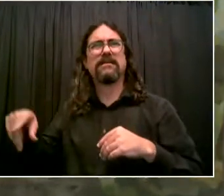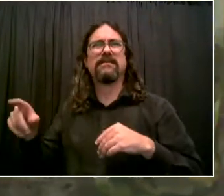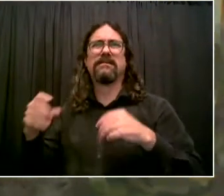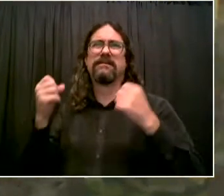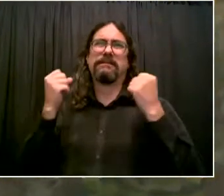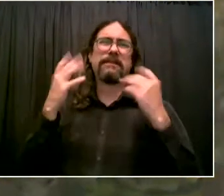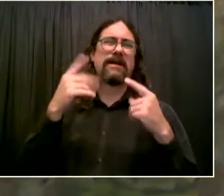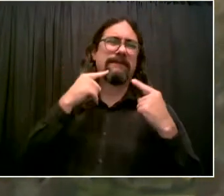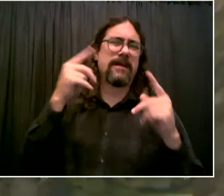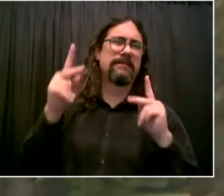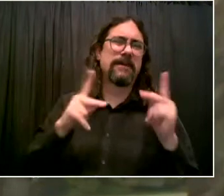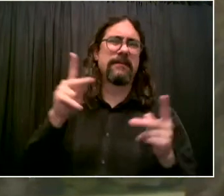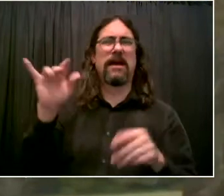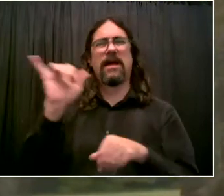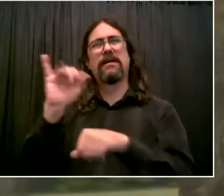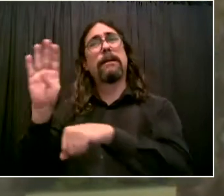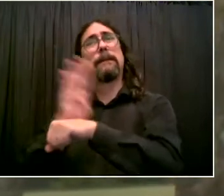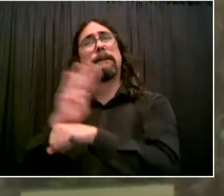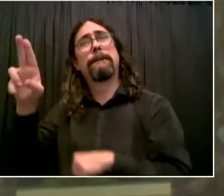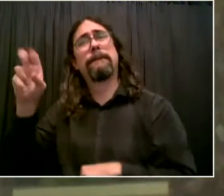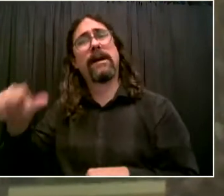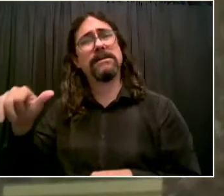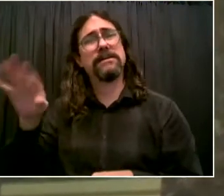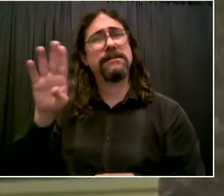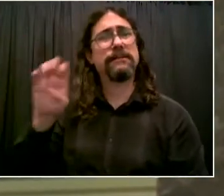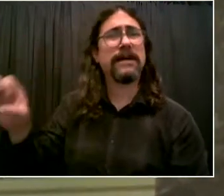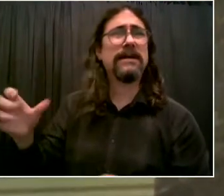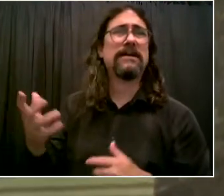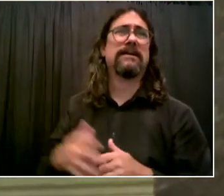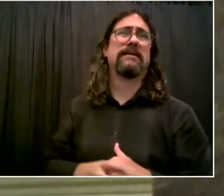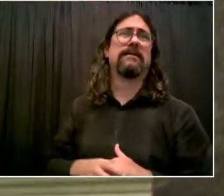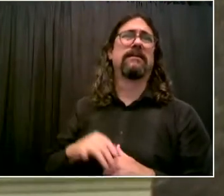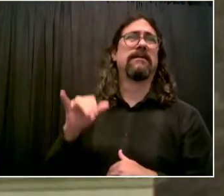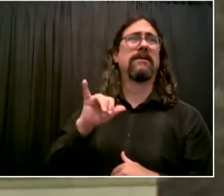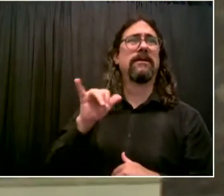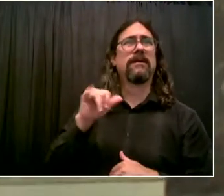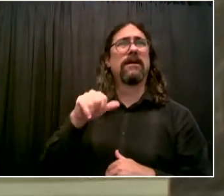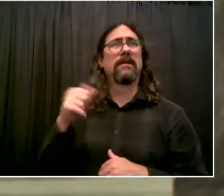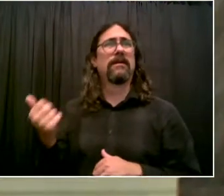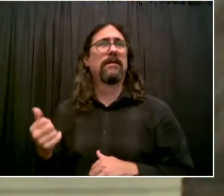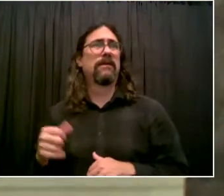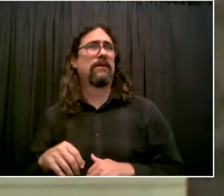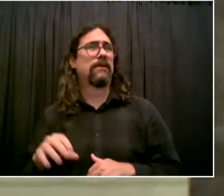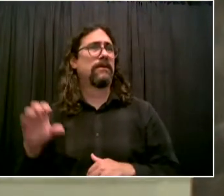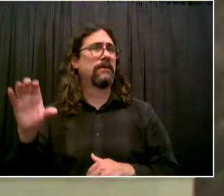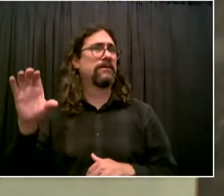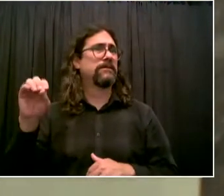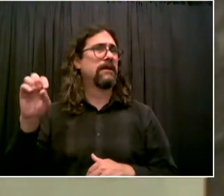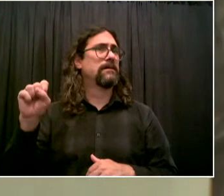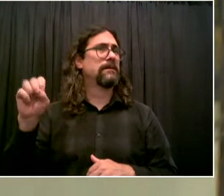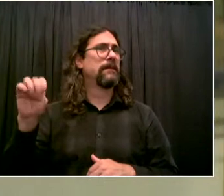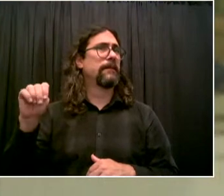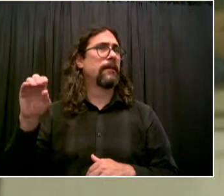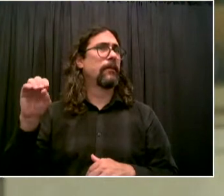EXCELLENCE. WE HAVE SO MANY FOUNDING FATHERS AND PIONEERS